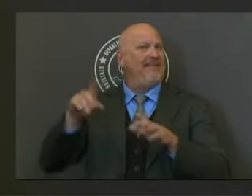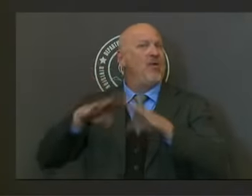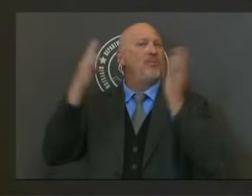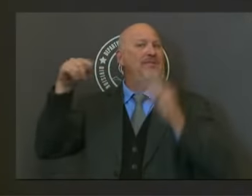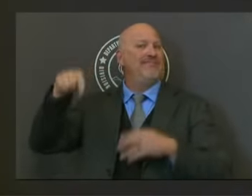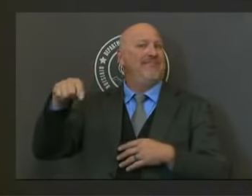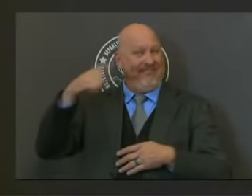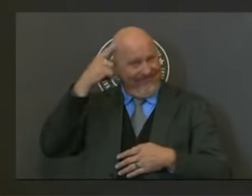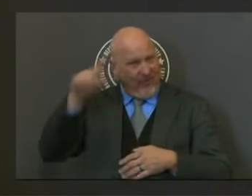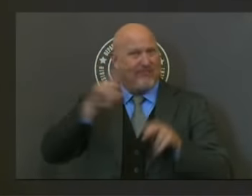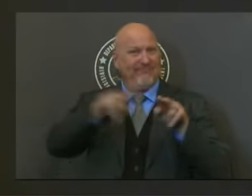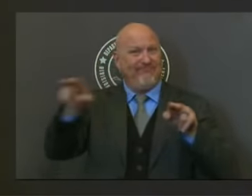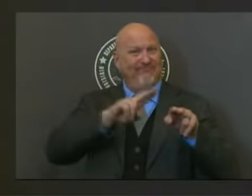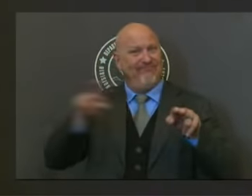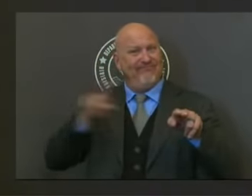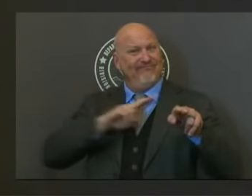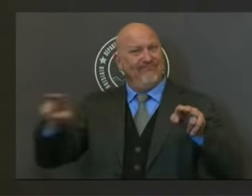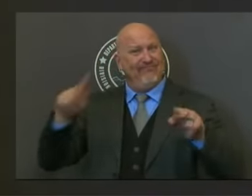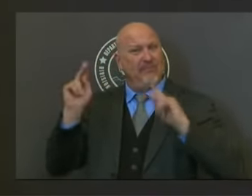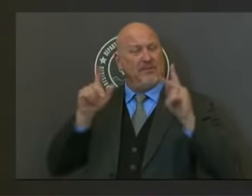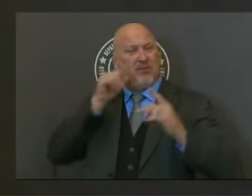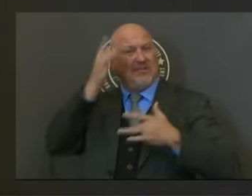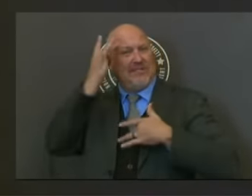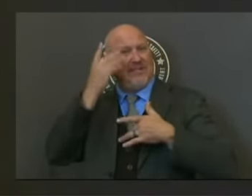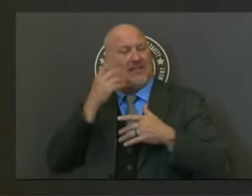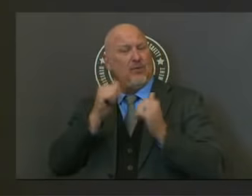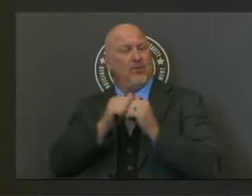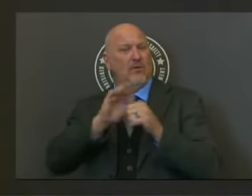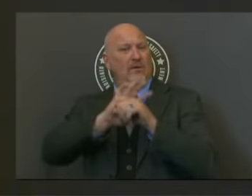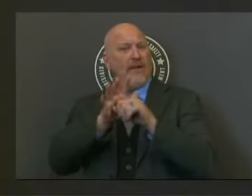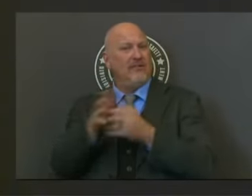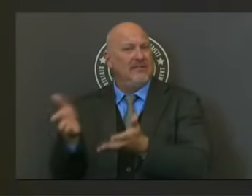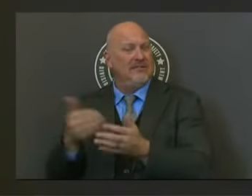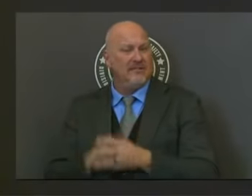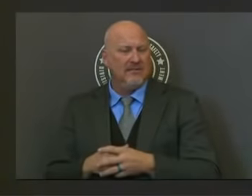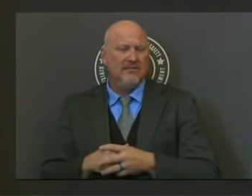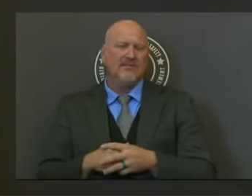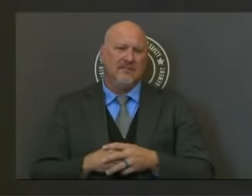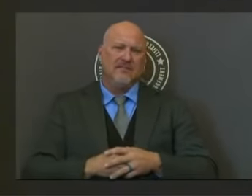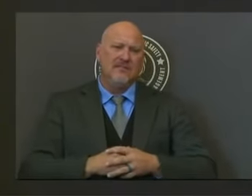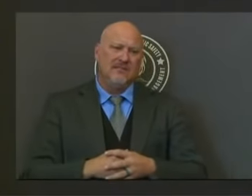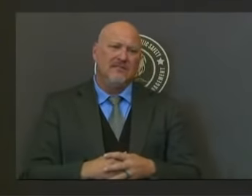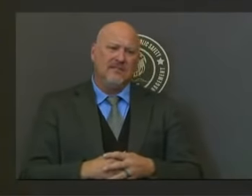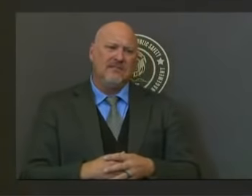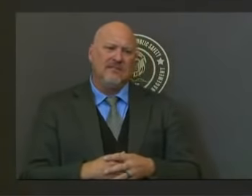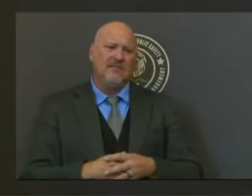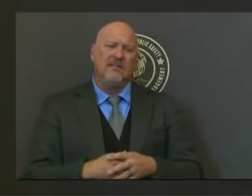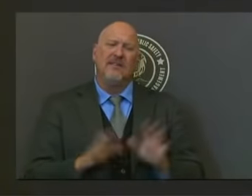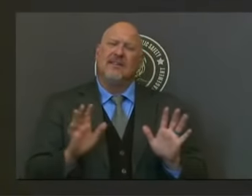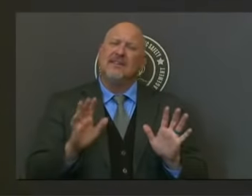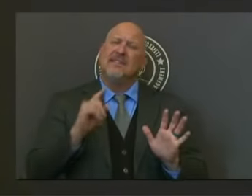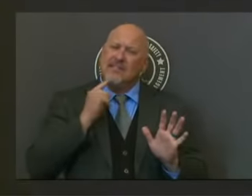everybody will do their best and and do what they can to improve